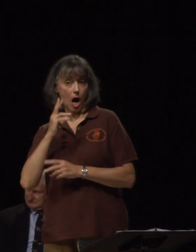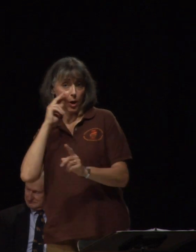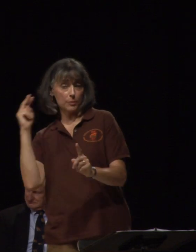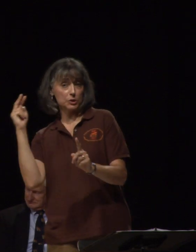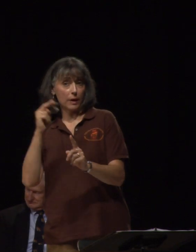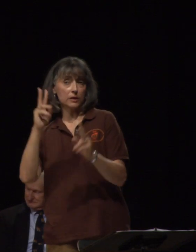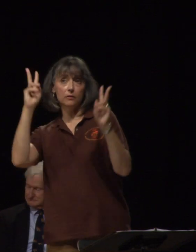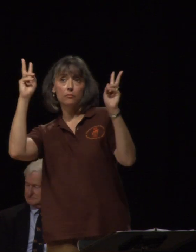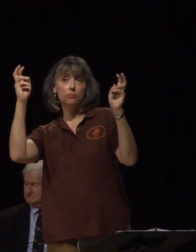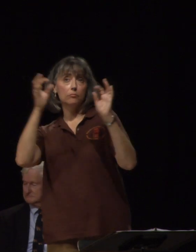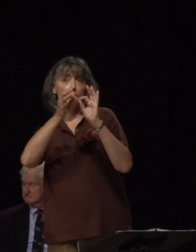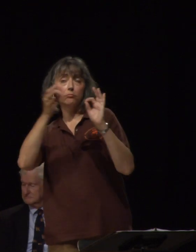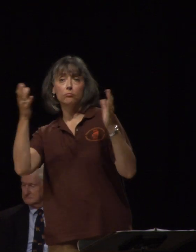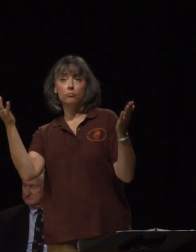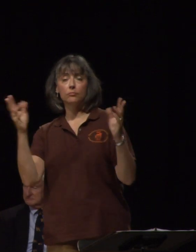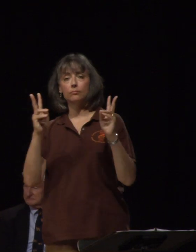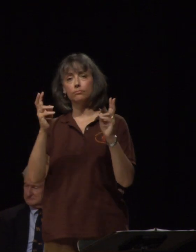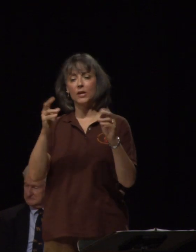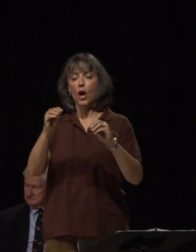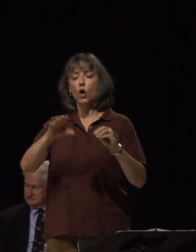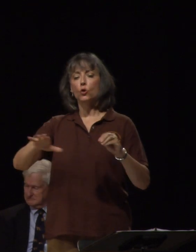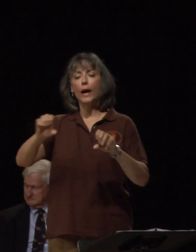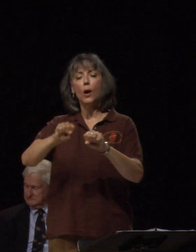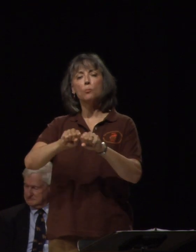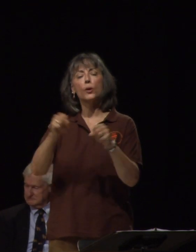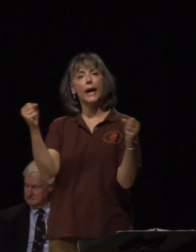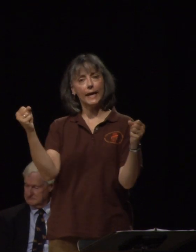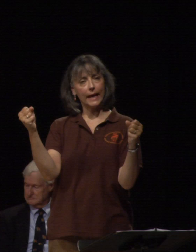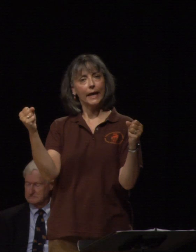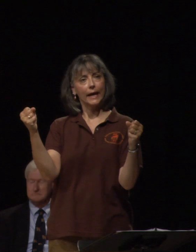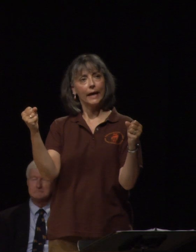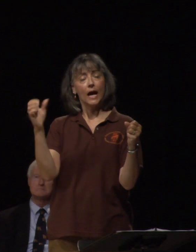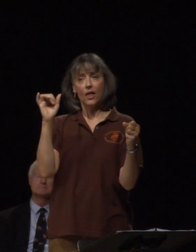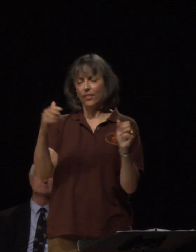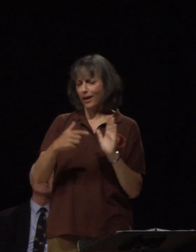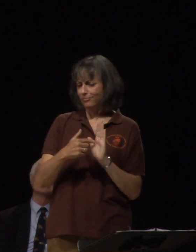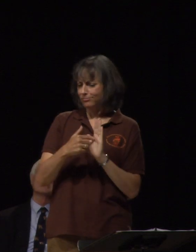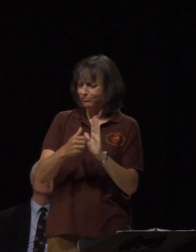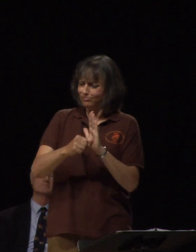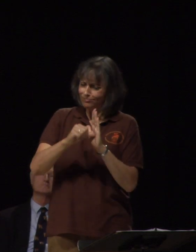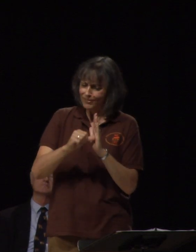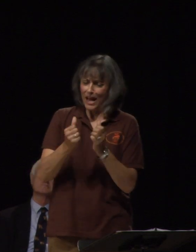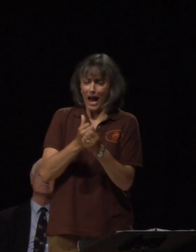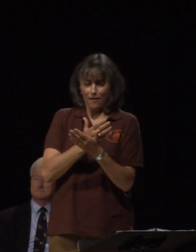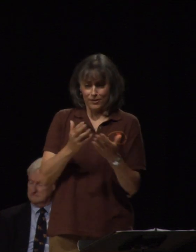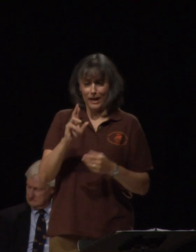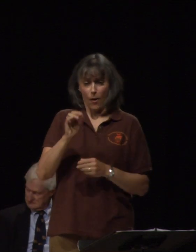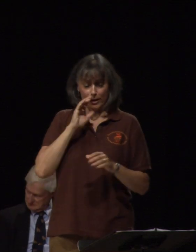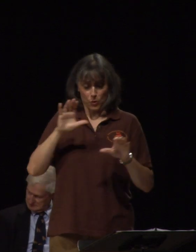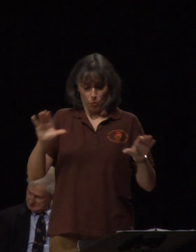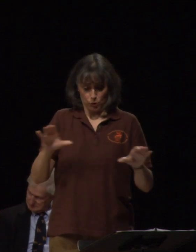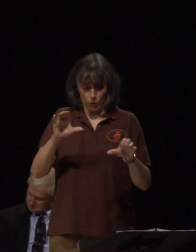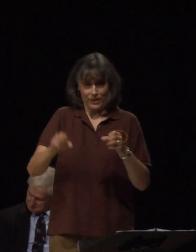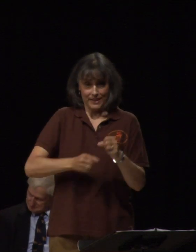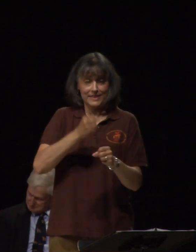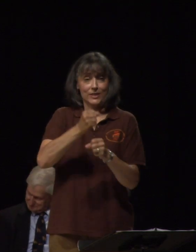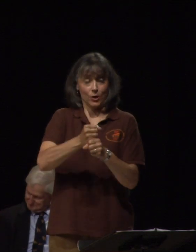GROUNDBREAKING - ENCOMPASSES EVERYTHING THAT RIT IS THIS YEAR.